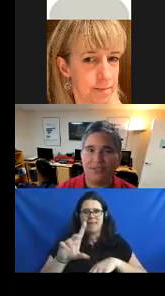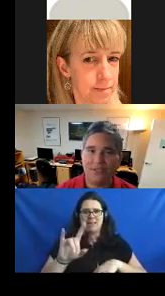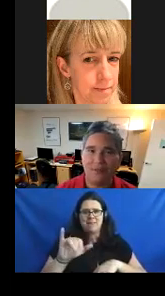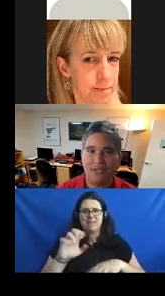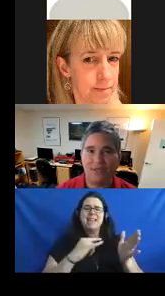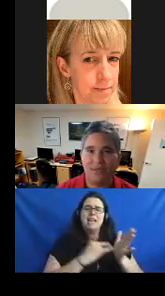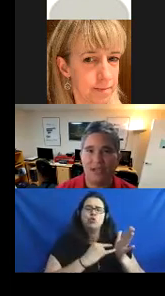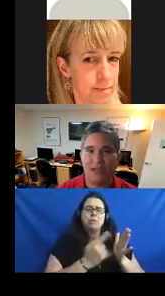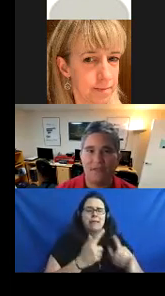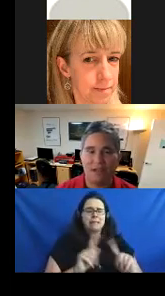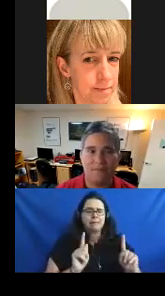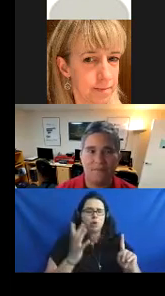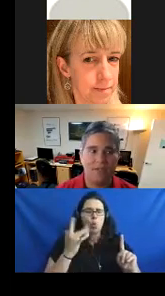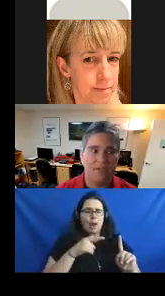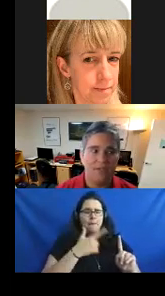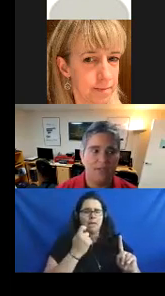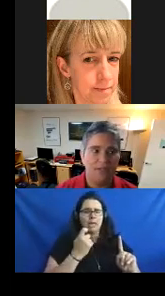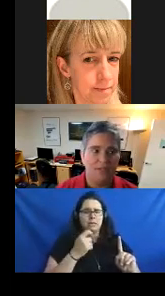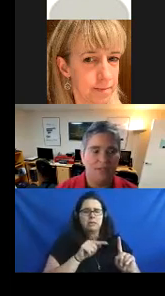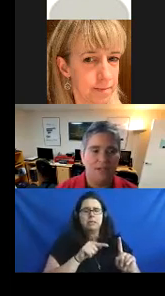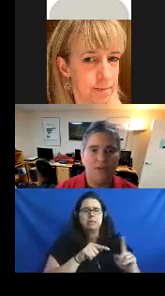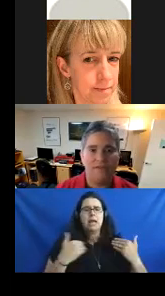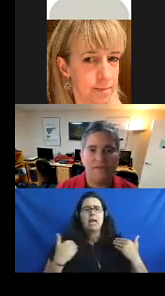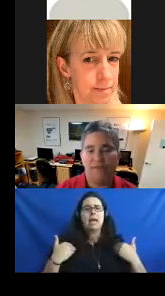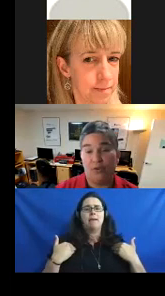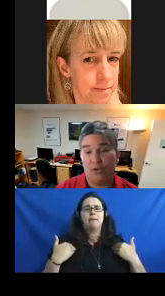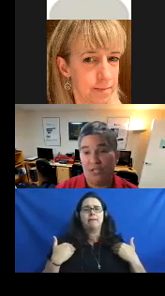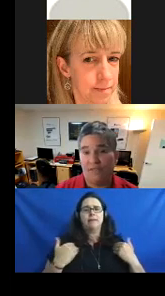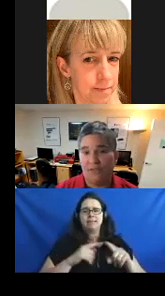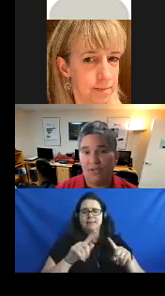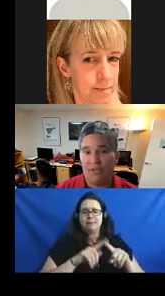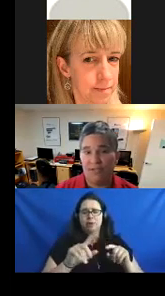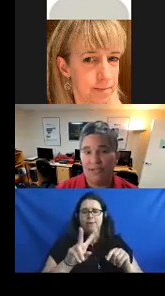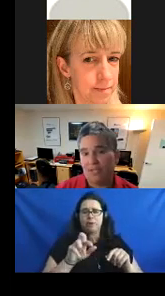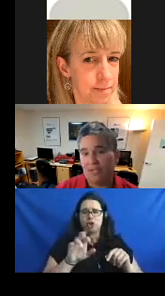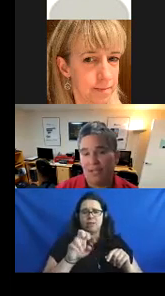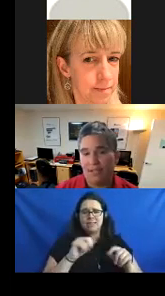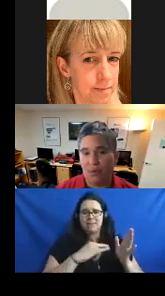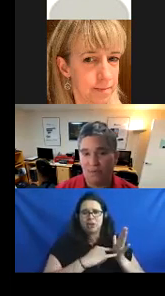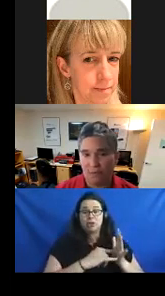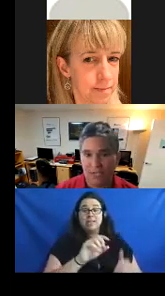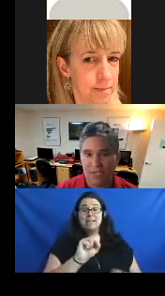WITH ANDROIDS IT'S DIFFERENT BECAUSE SAMSUNG ITS OWN.